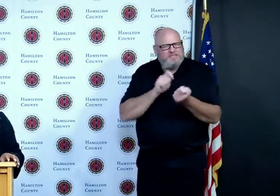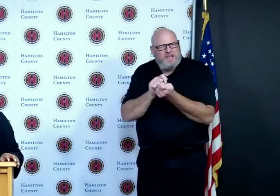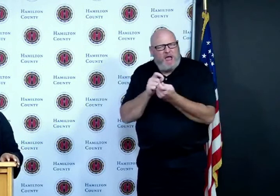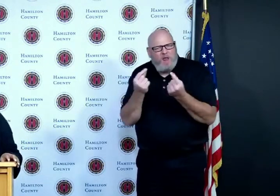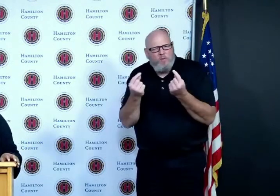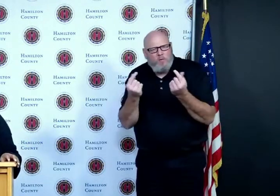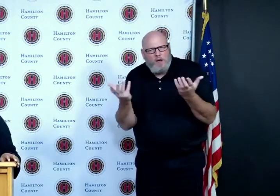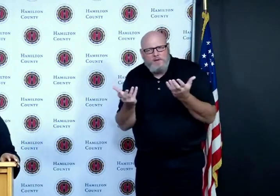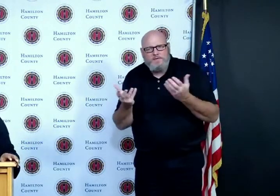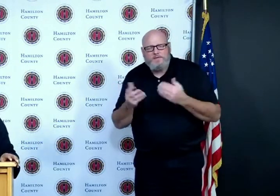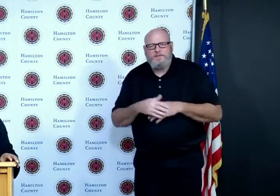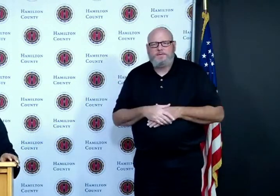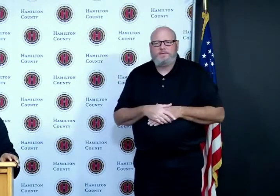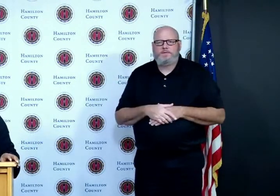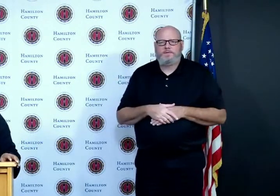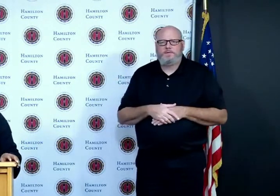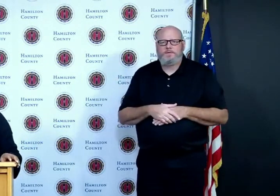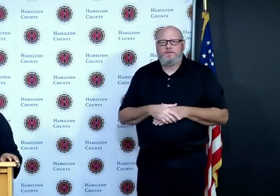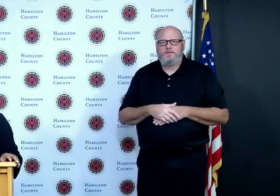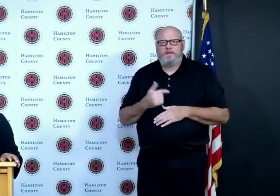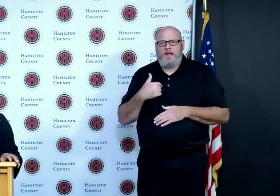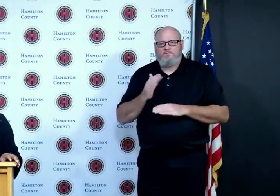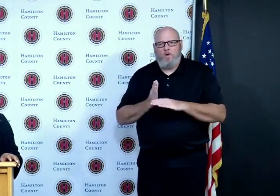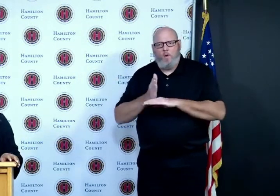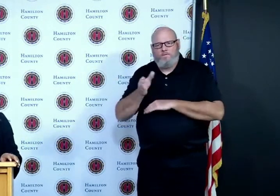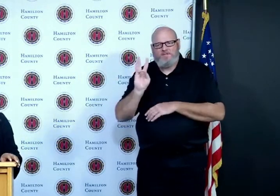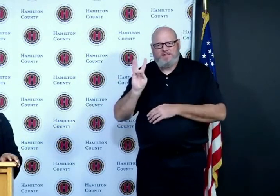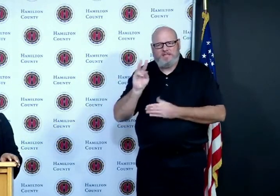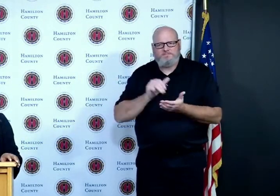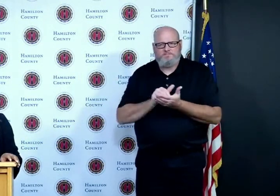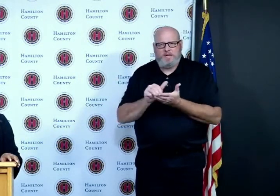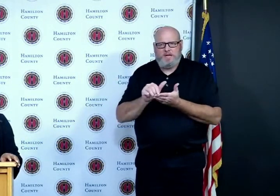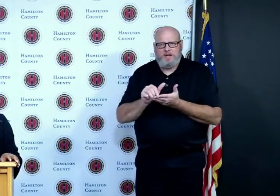a little over six million dollars about what do we do now we want to do more help